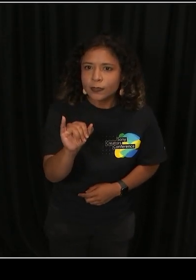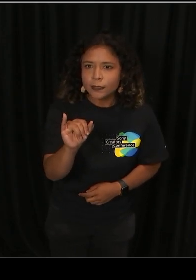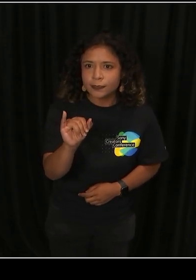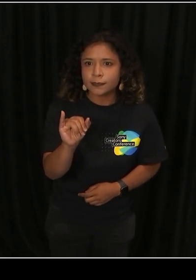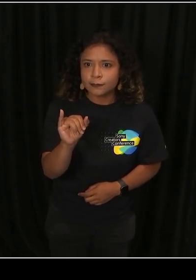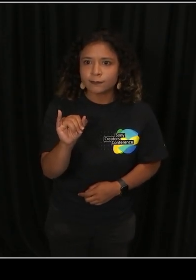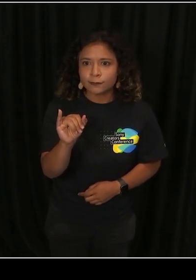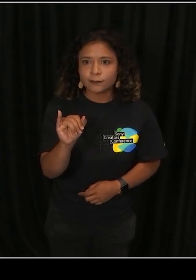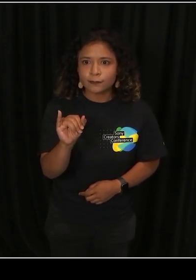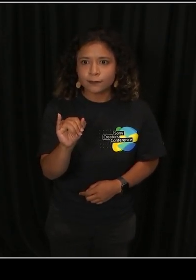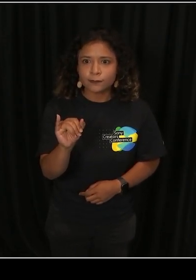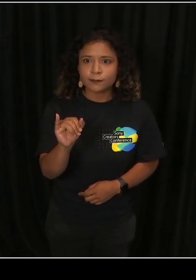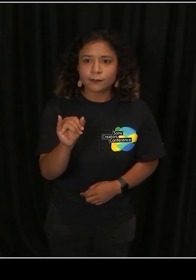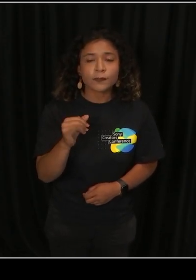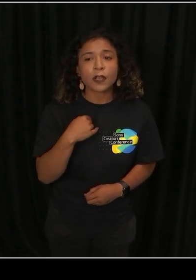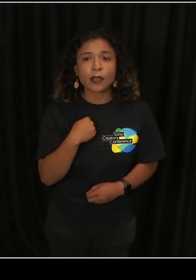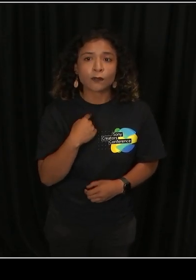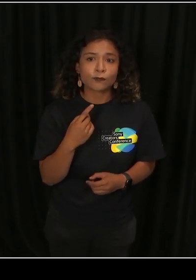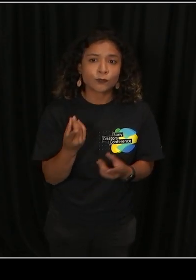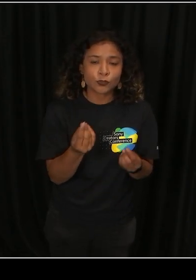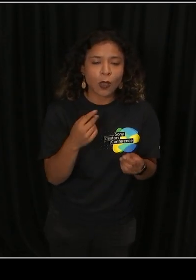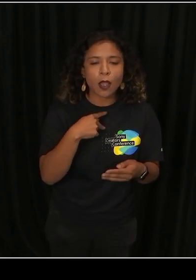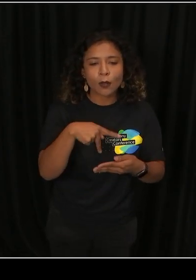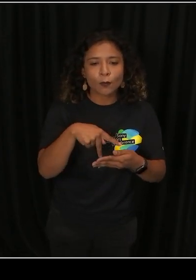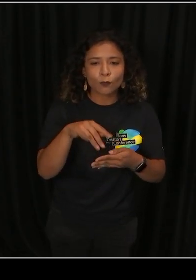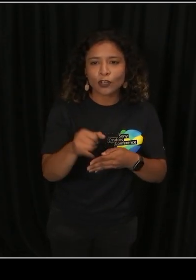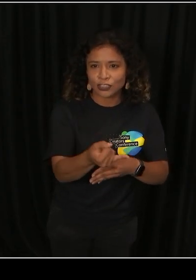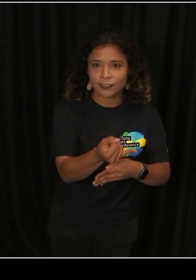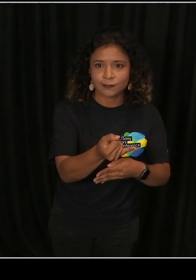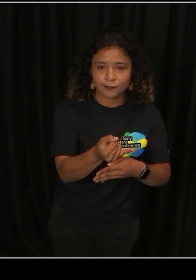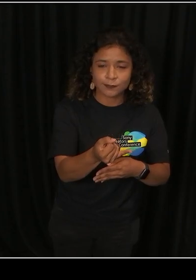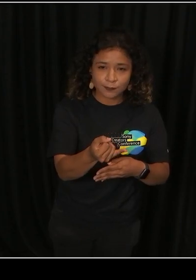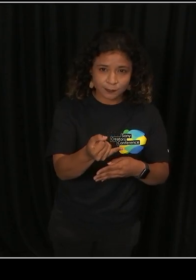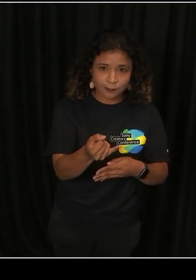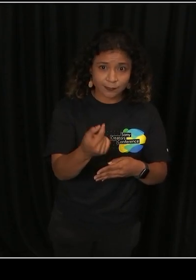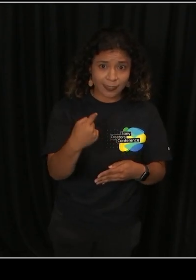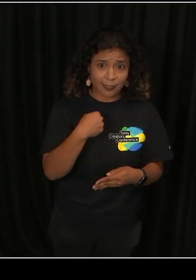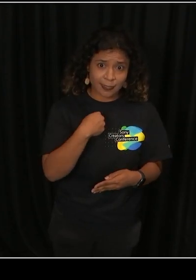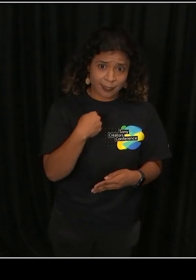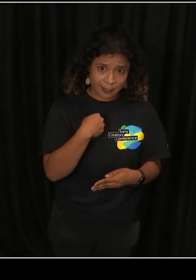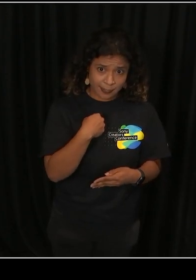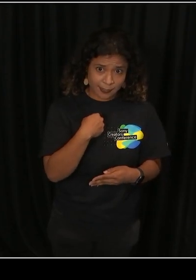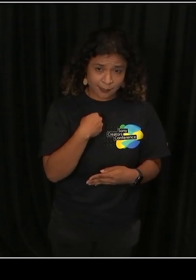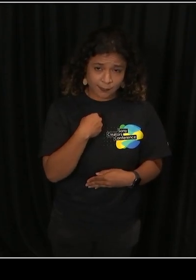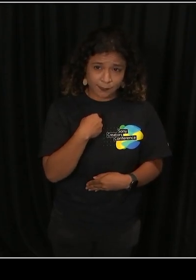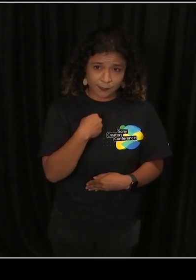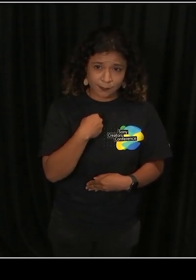The Virtual Fan Engagement Project. So like Sam and Nico talked about